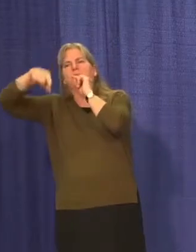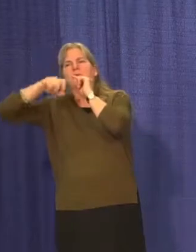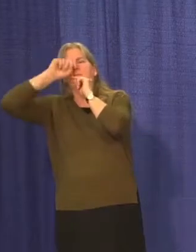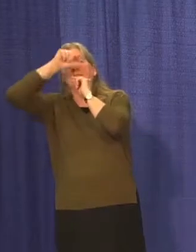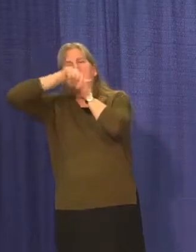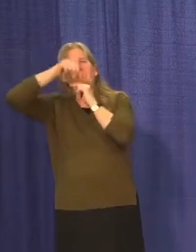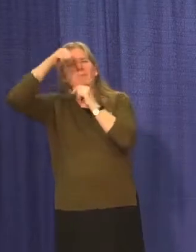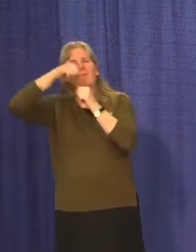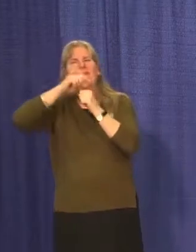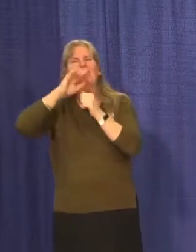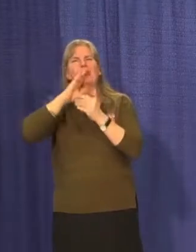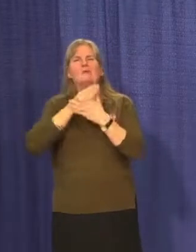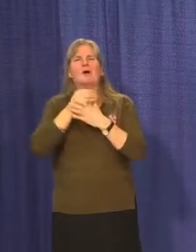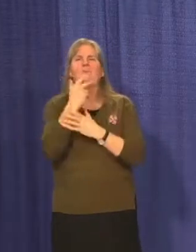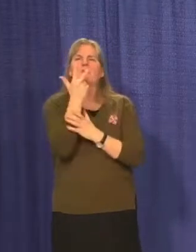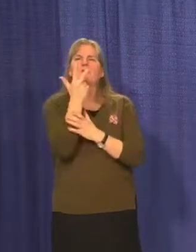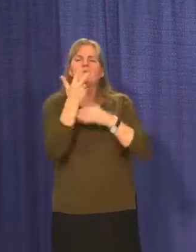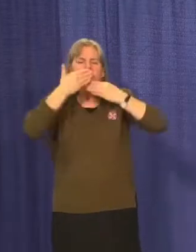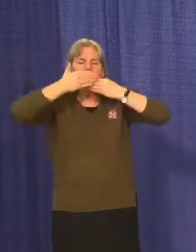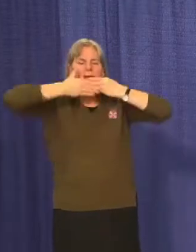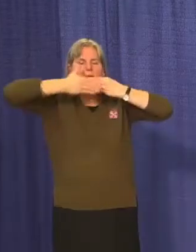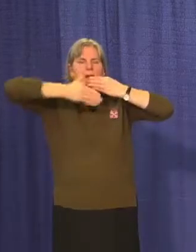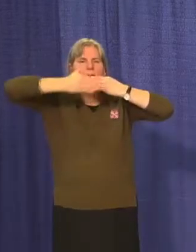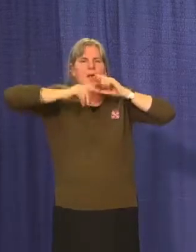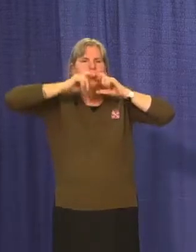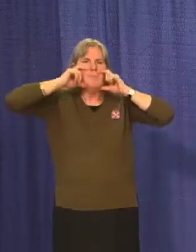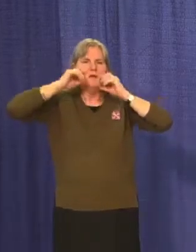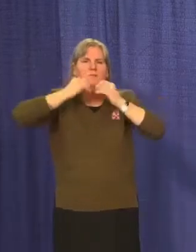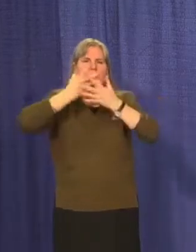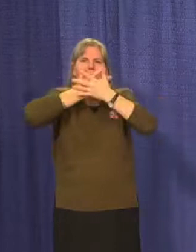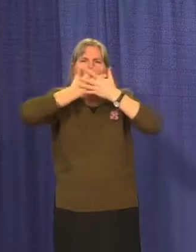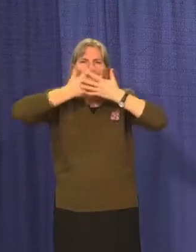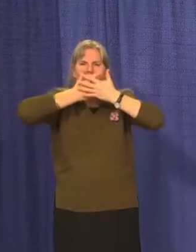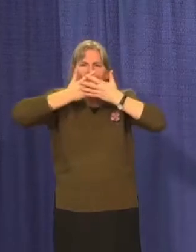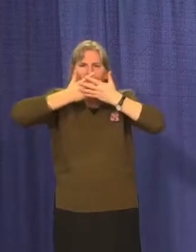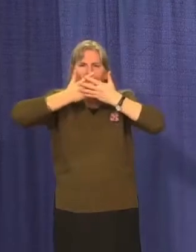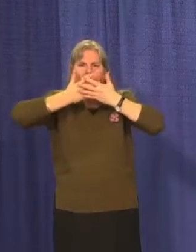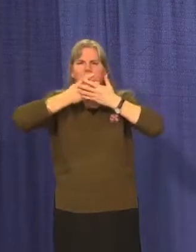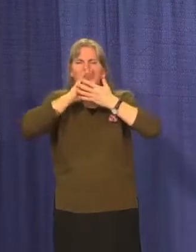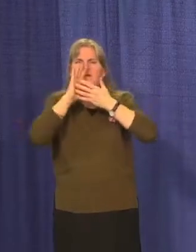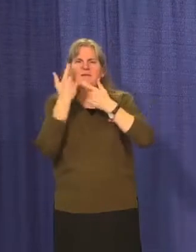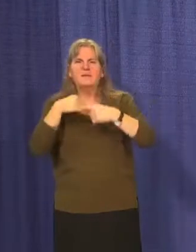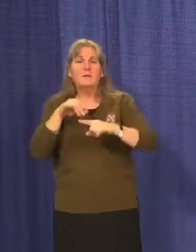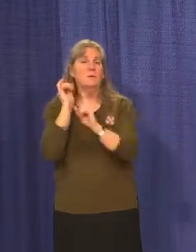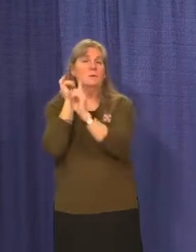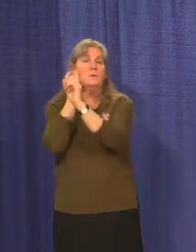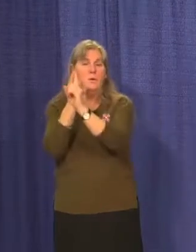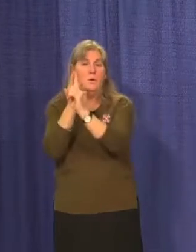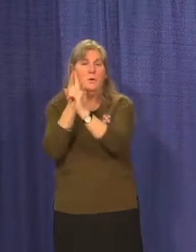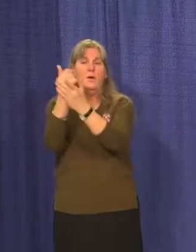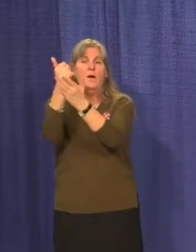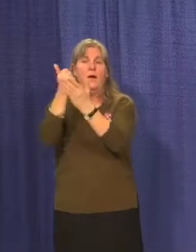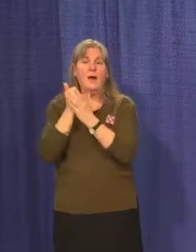We know that the three layer mask provides more of a filtering effect, but the main effect is really helping to